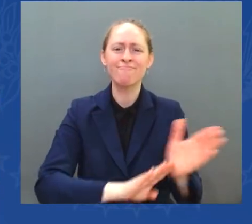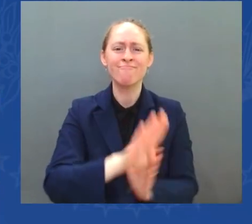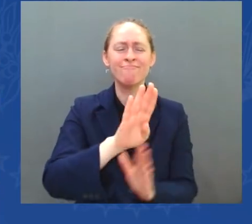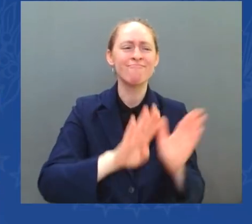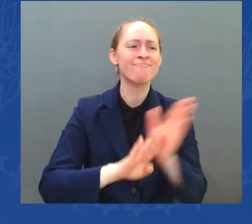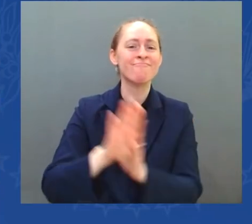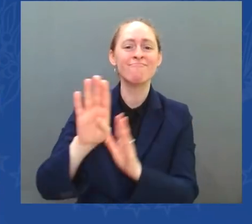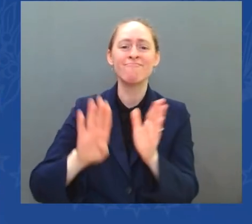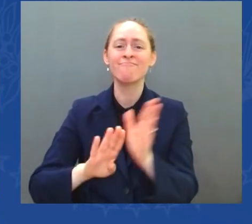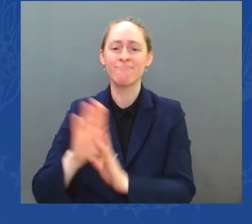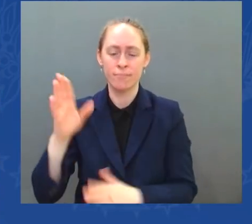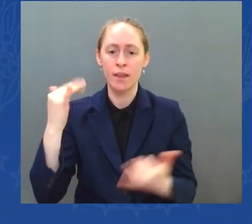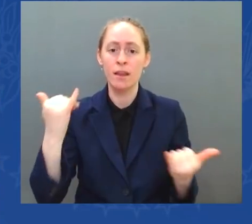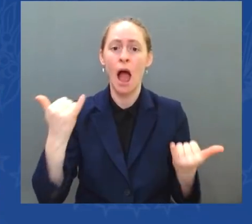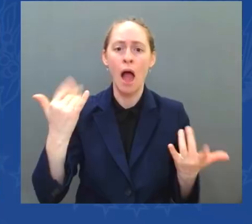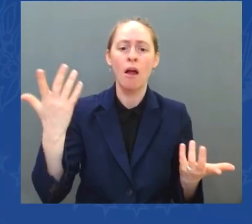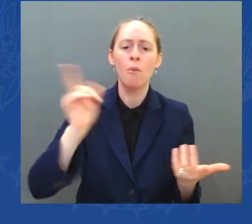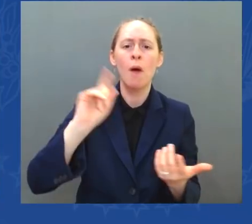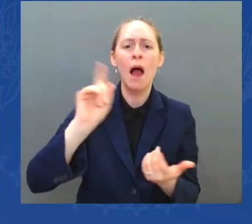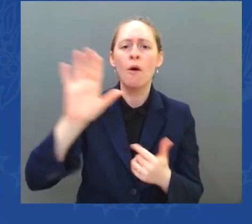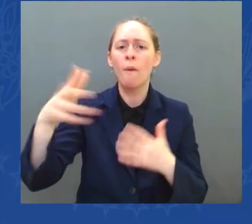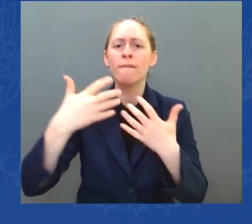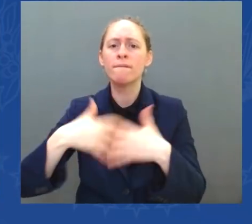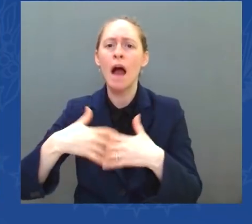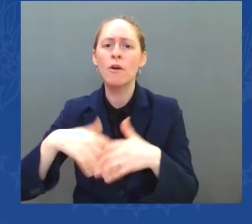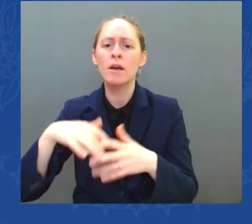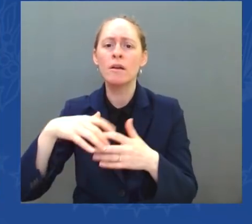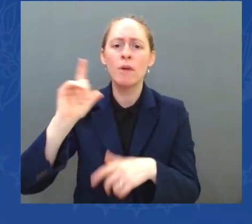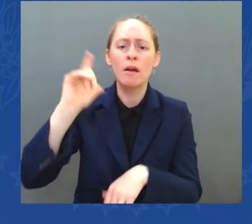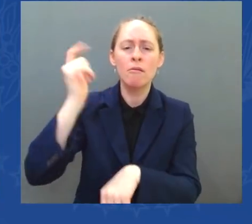and get everything out to the rest of the world quickly? Or something that takes two weeks